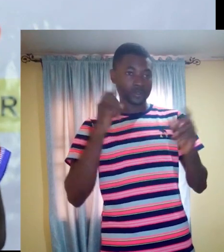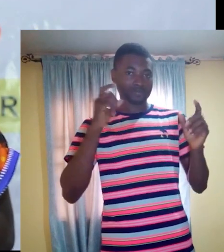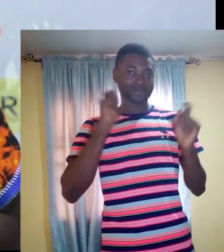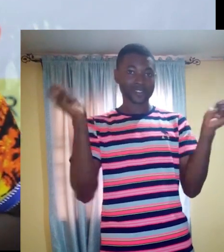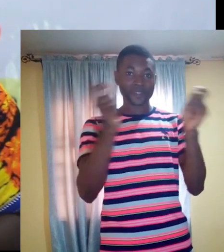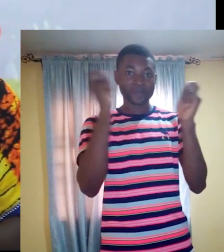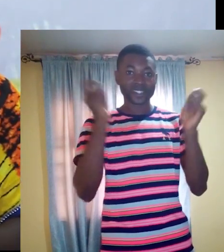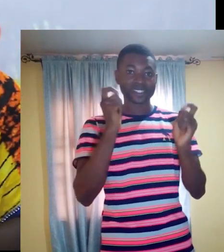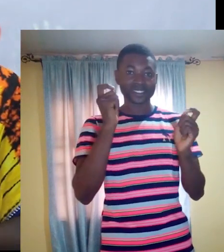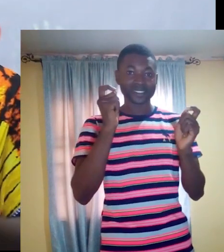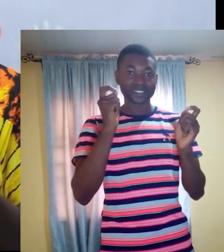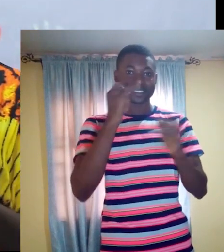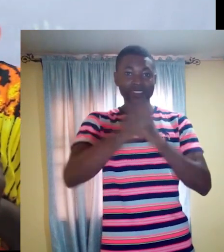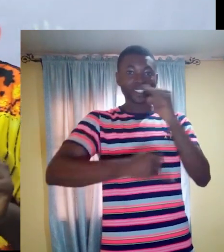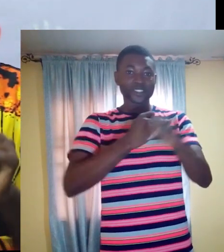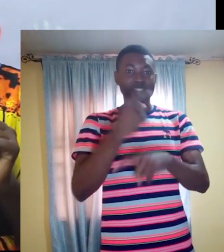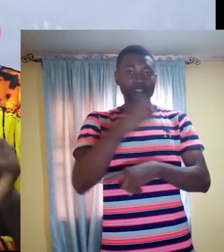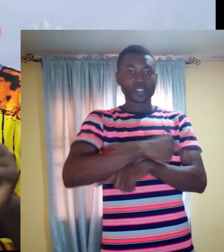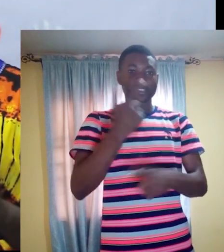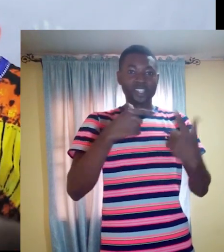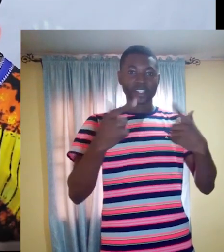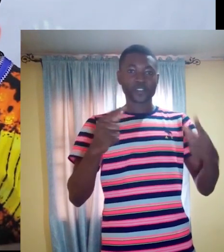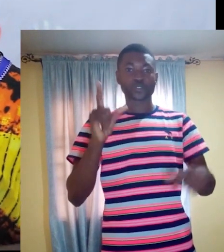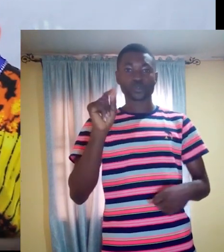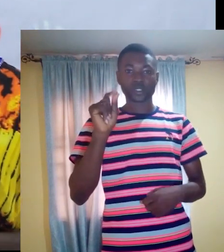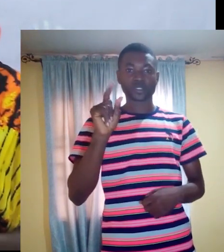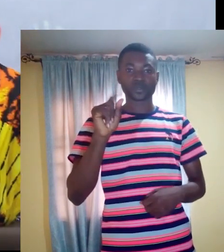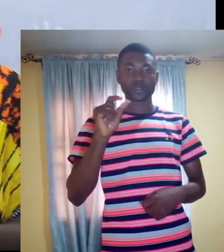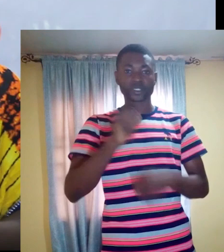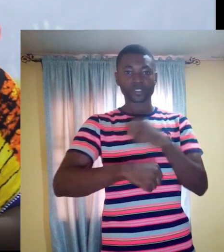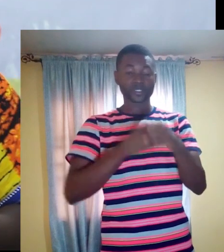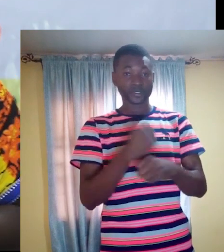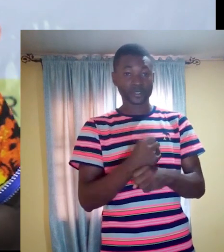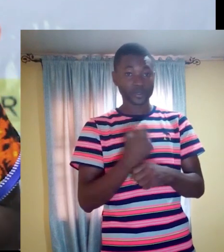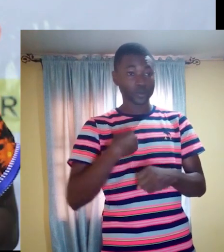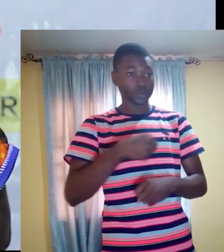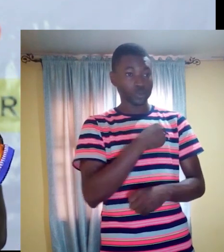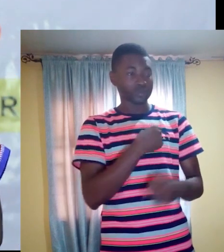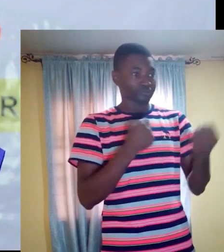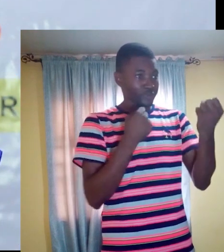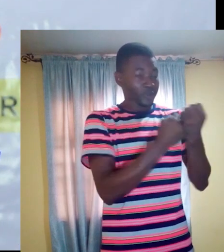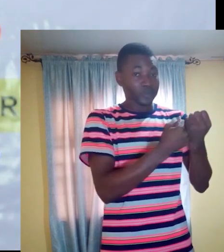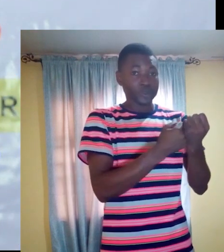the International Day of Signed Languages 2020, making use of this unique opportunity to support and protect the linguistic identity and cultural diversity of all deaf people